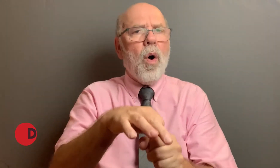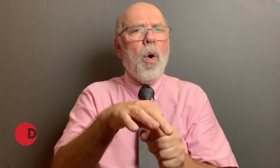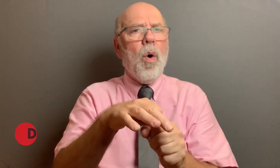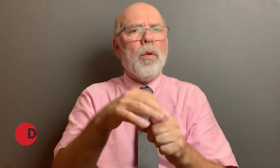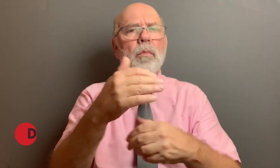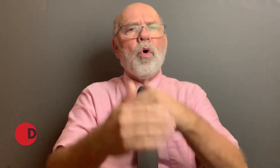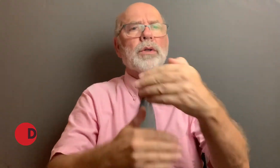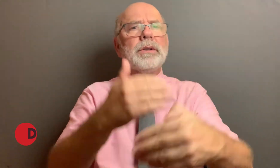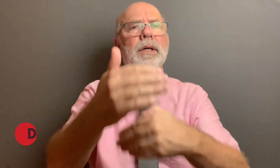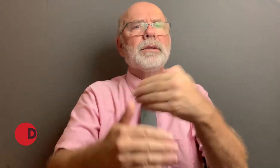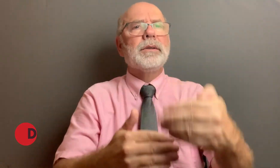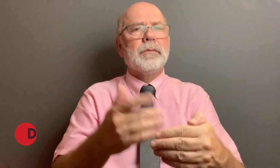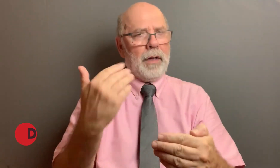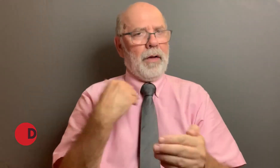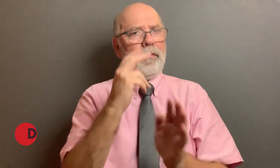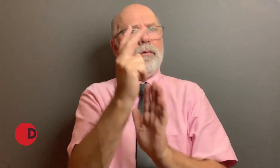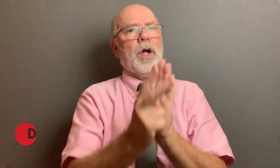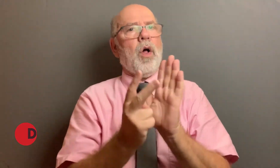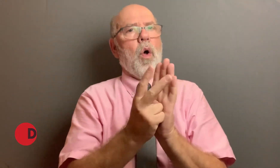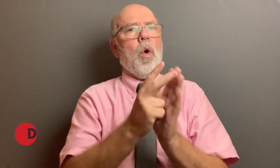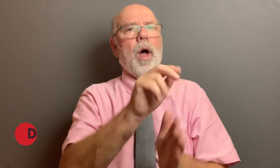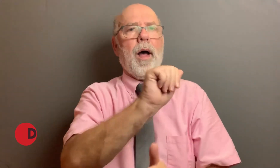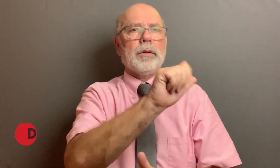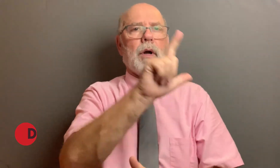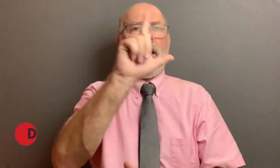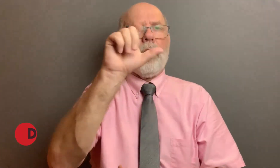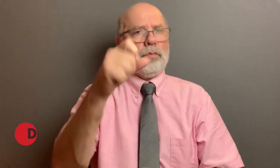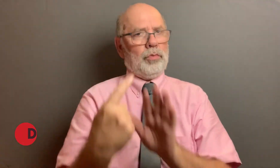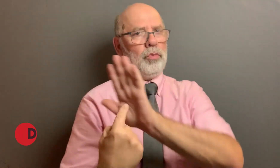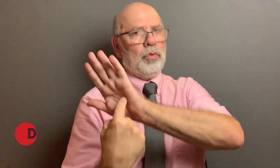and procedures in both ASL and LSQ.